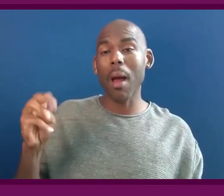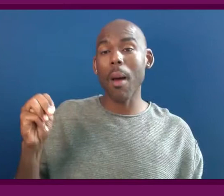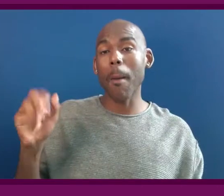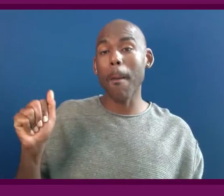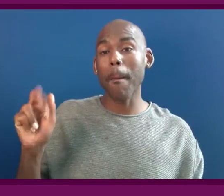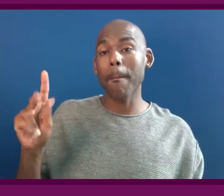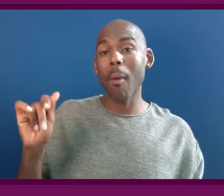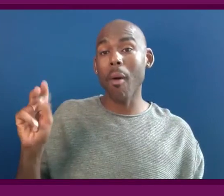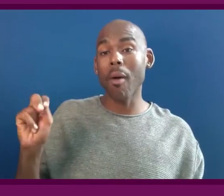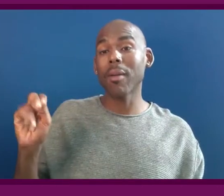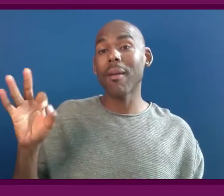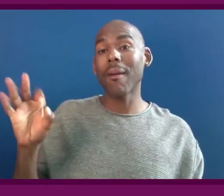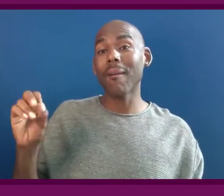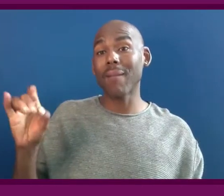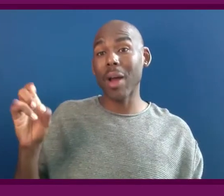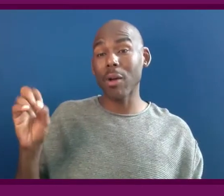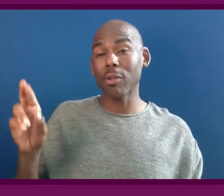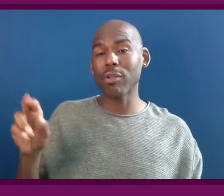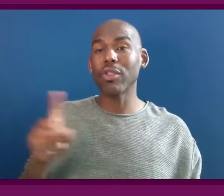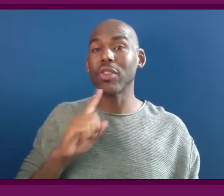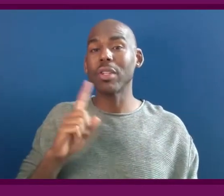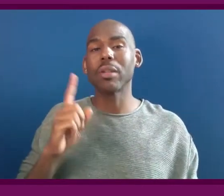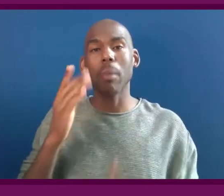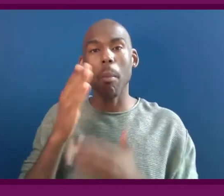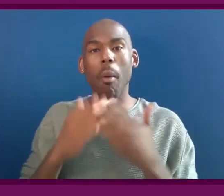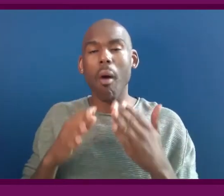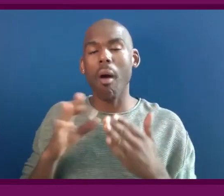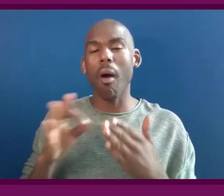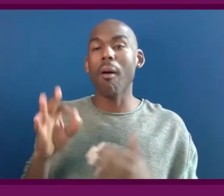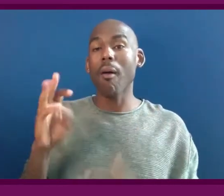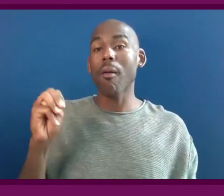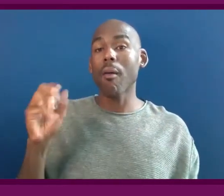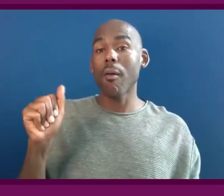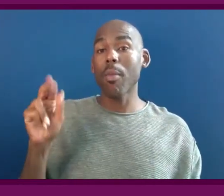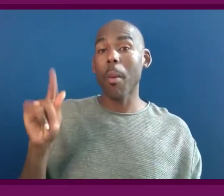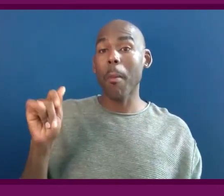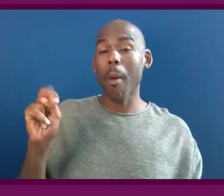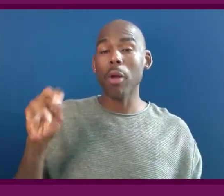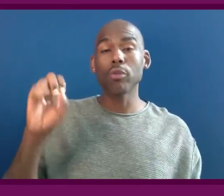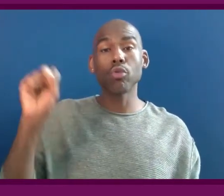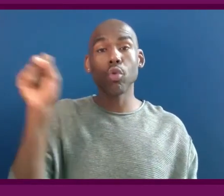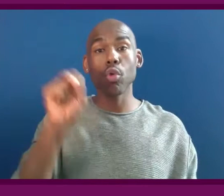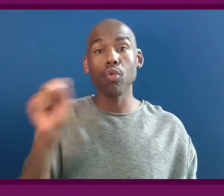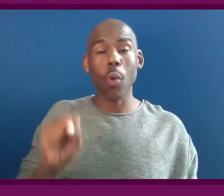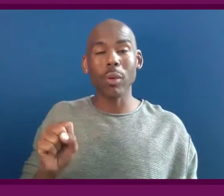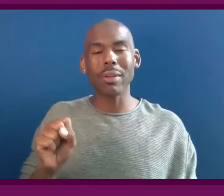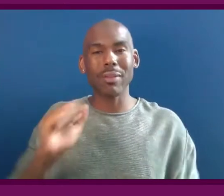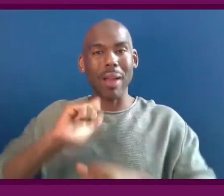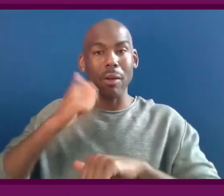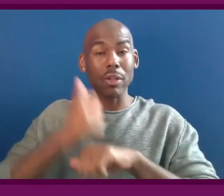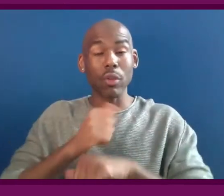Kamilah is the founder of the Martin Multiple Sclerosis Alliance Foundation. She's also the chair of the Washington D.C.